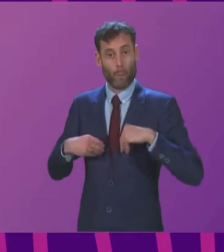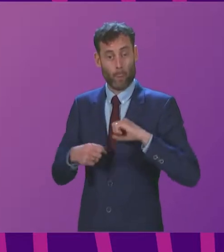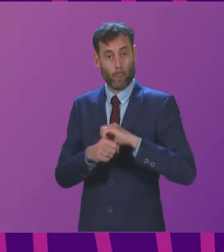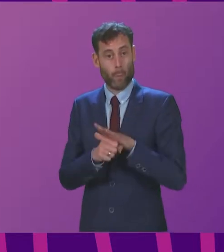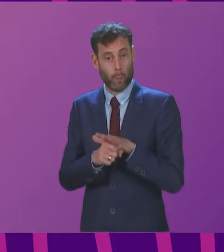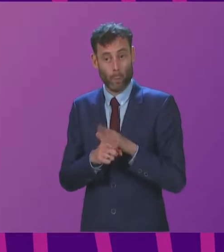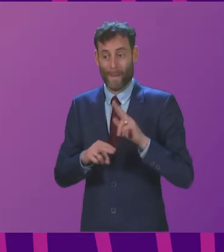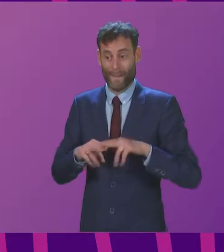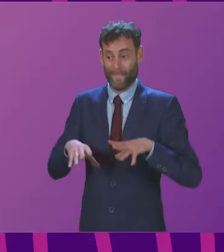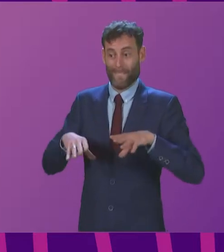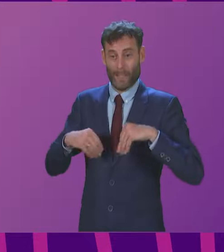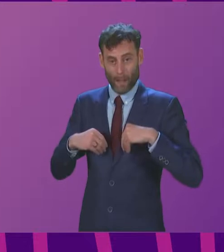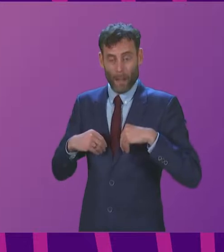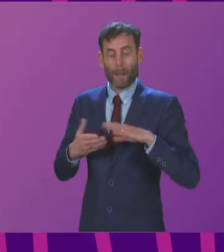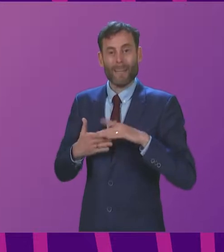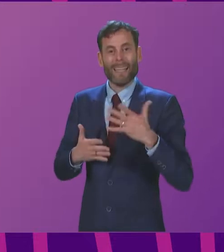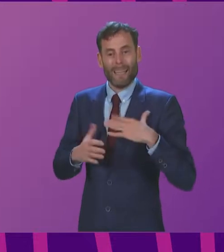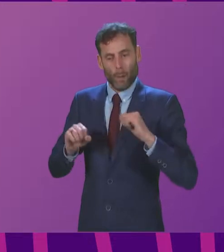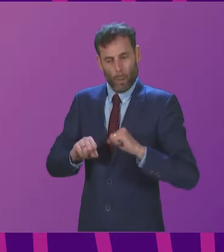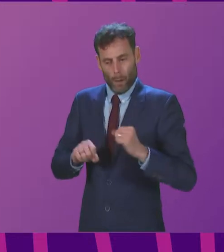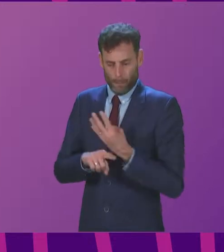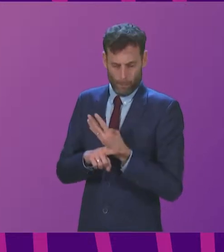if a person has had Covid, there will be a period of four weeks between having